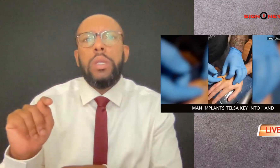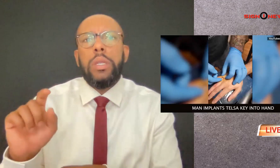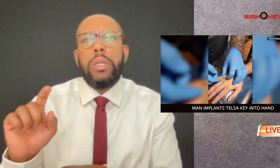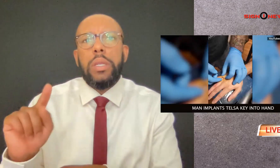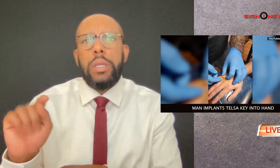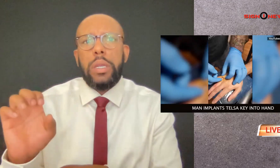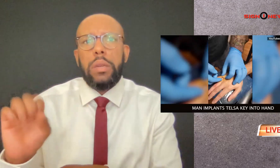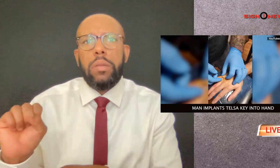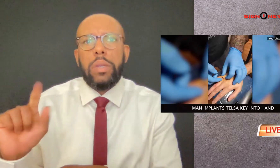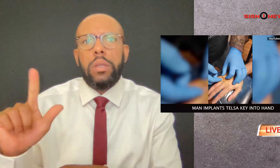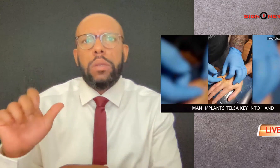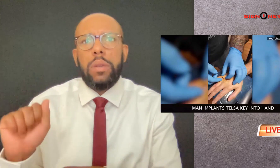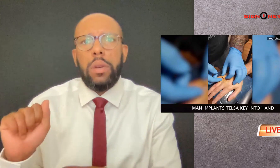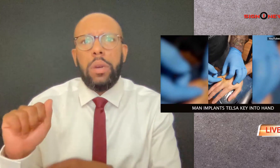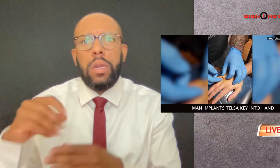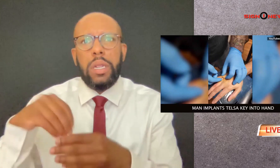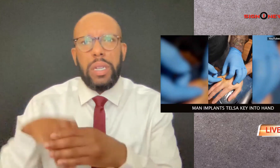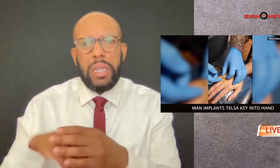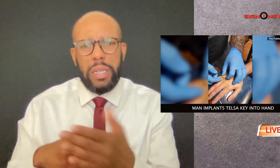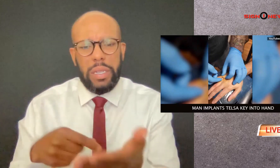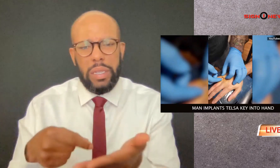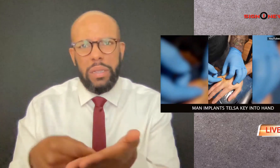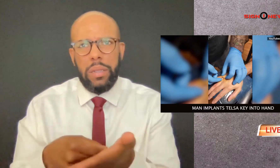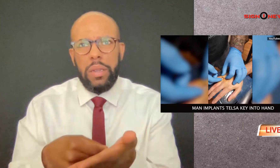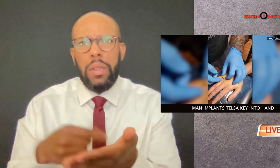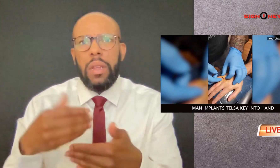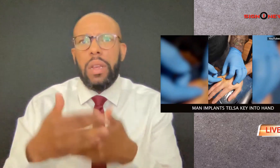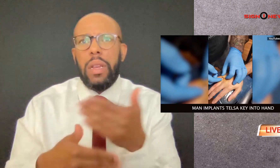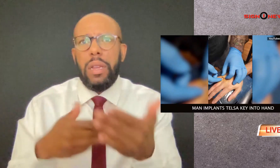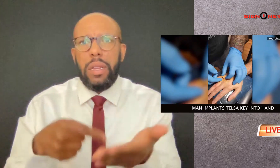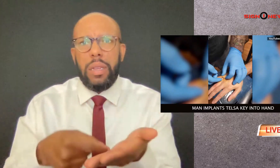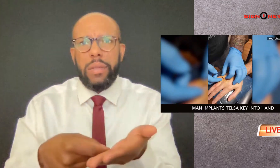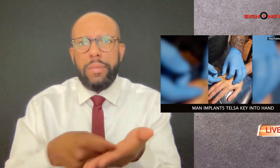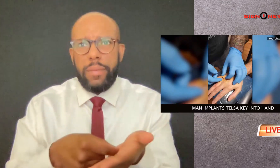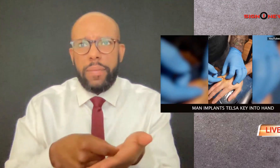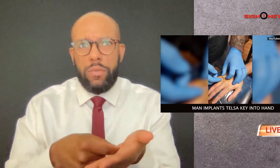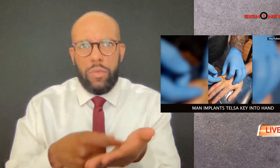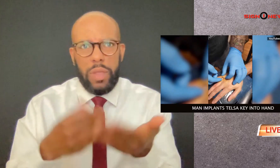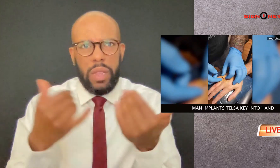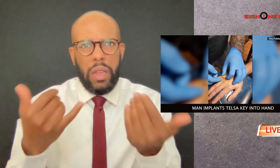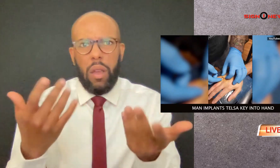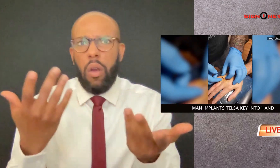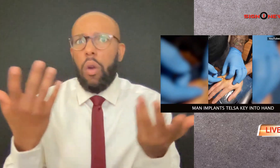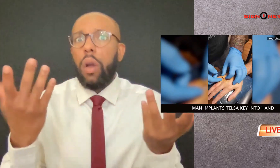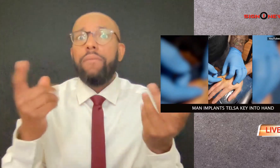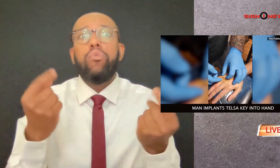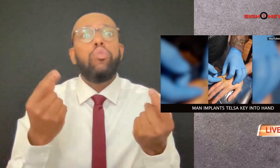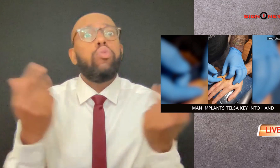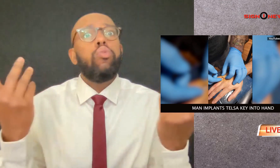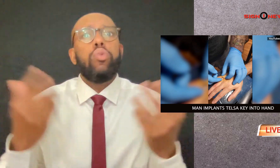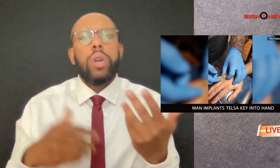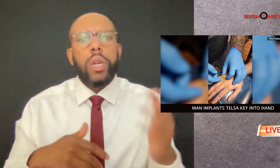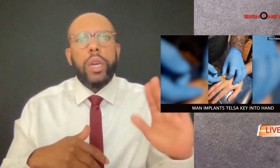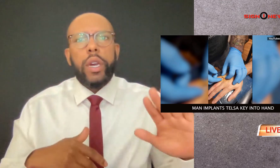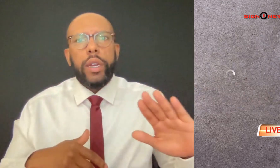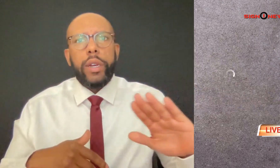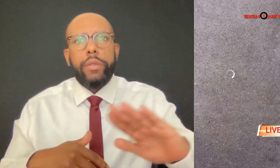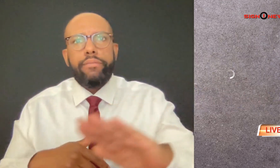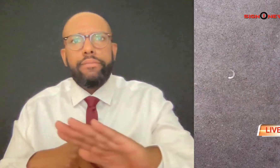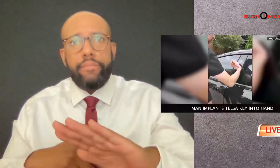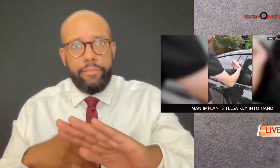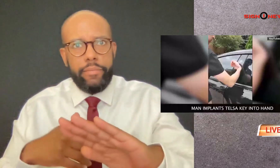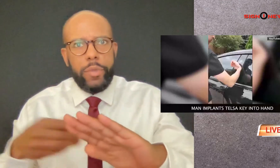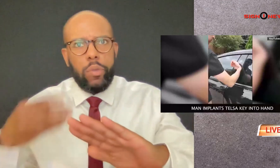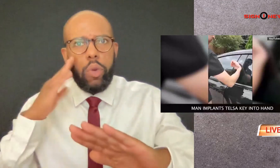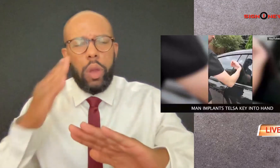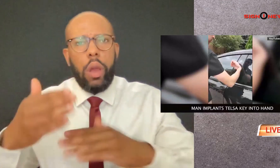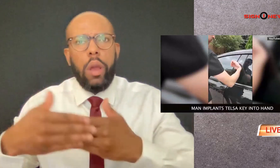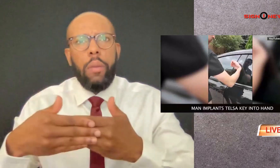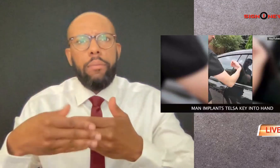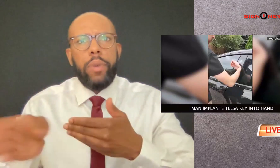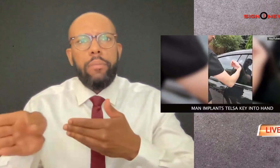he had the chip to his Tesla inserted into his hands so now all he has to do is hover